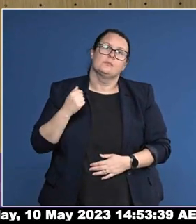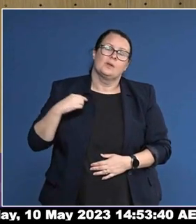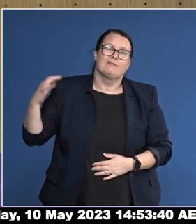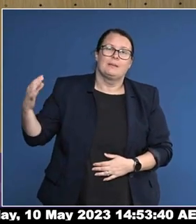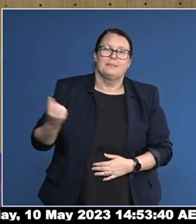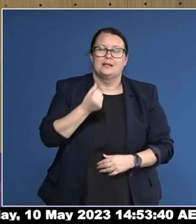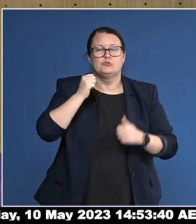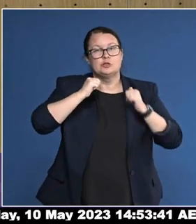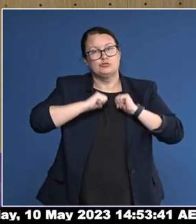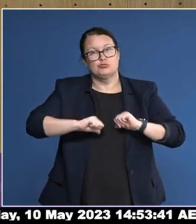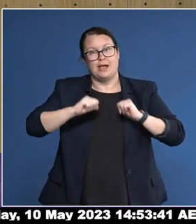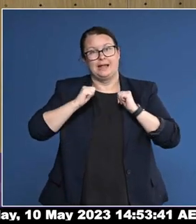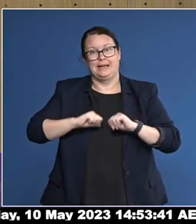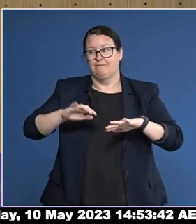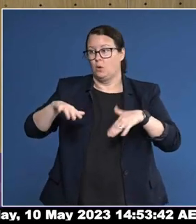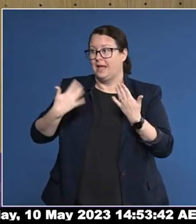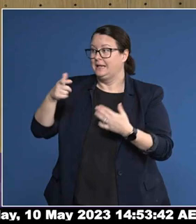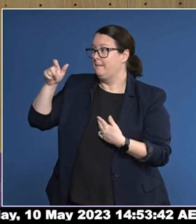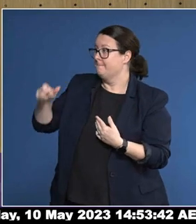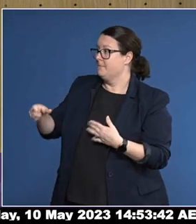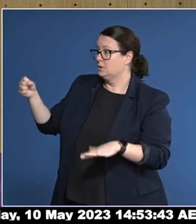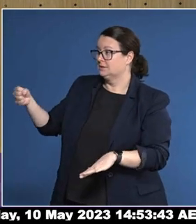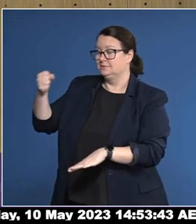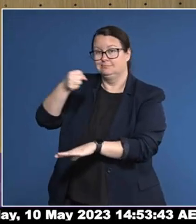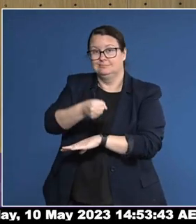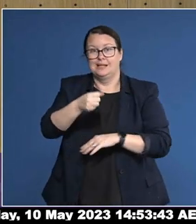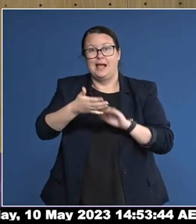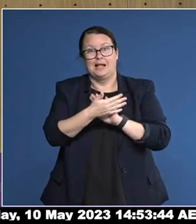starters is a Disability Awareness online training module and we promote that to staff